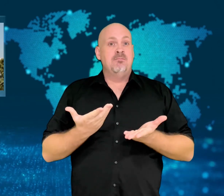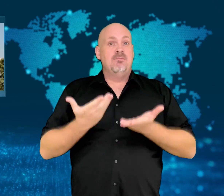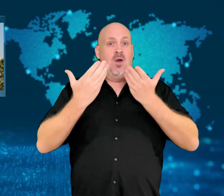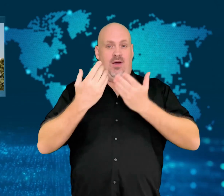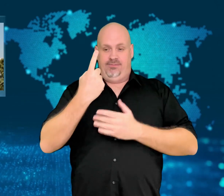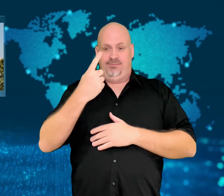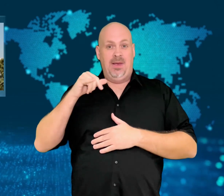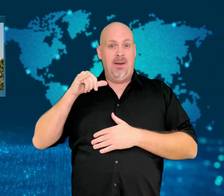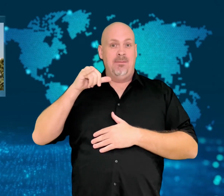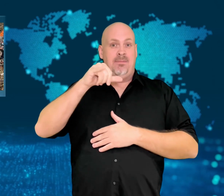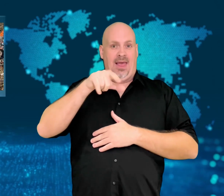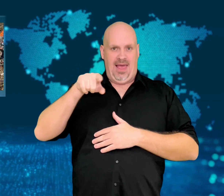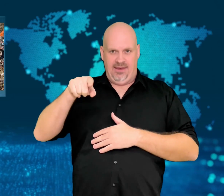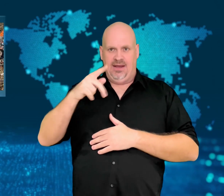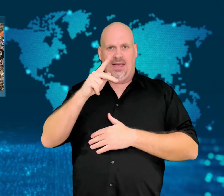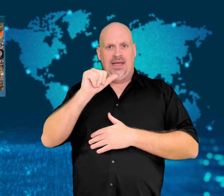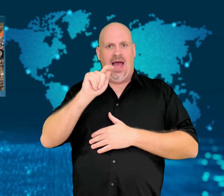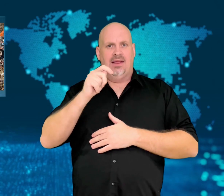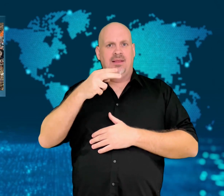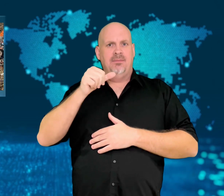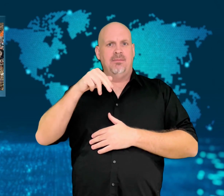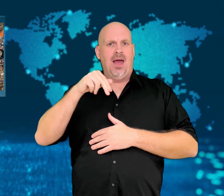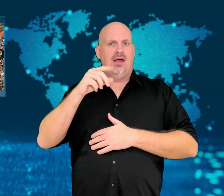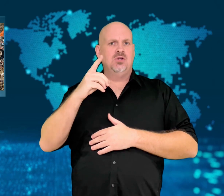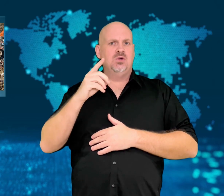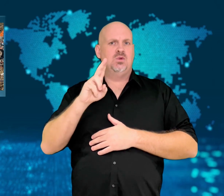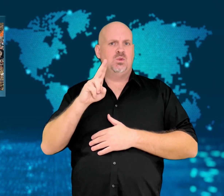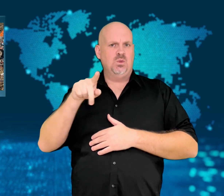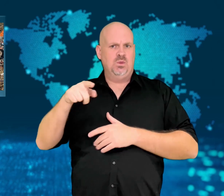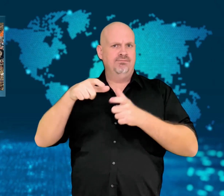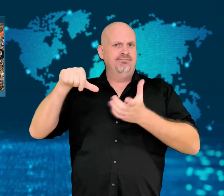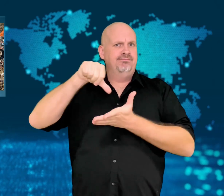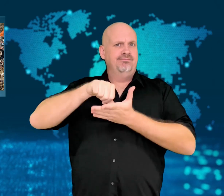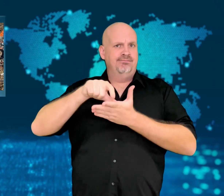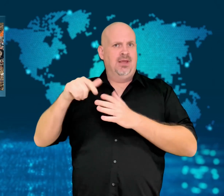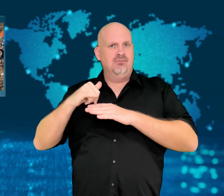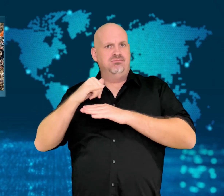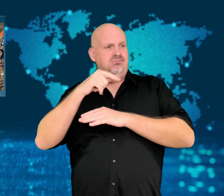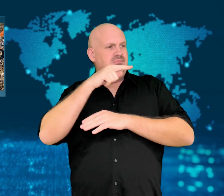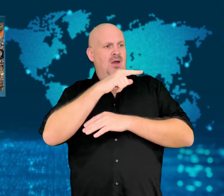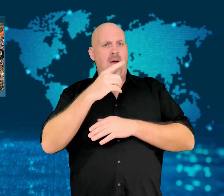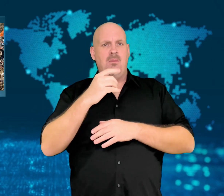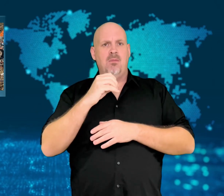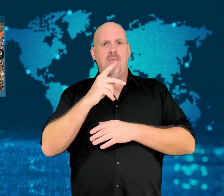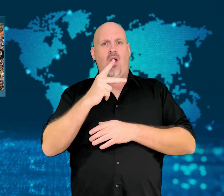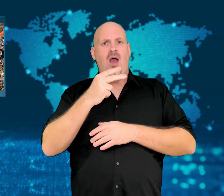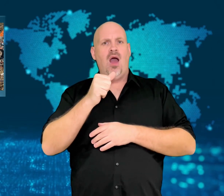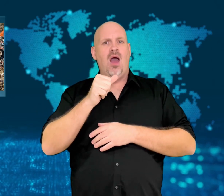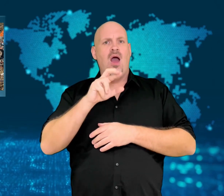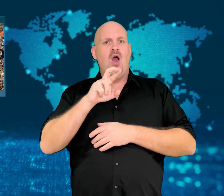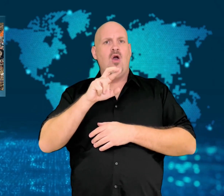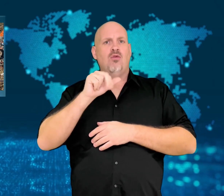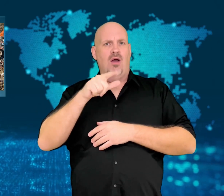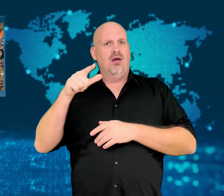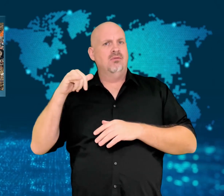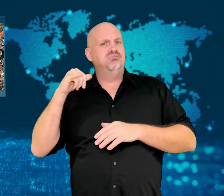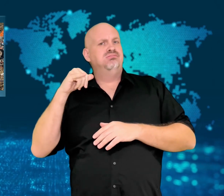On Sunday morning, a plane was traveling 29 kilometers from Kathmandu